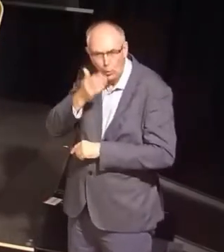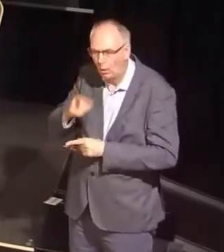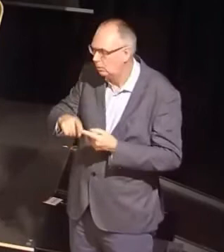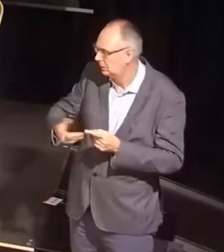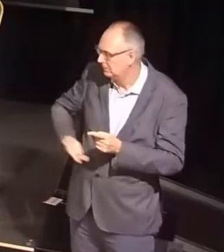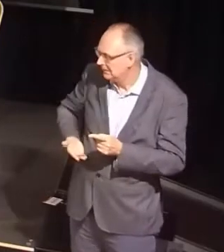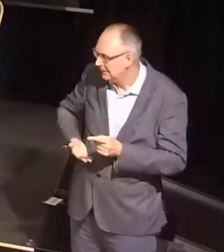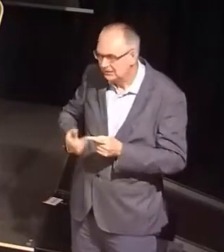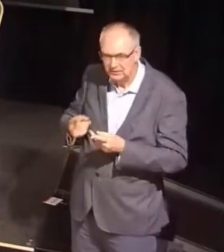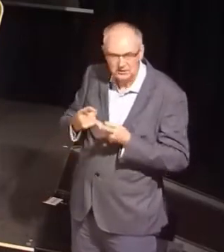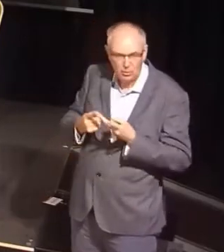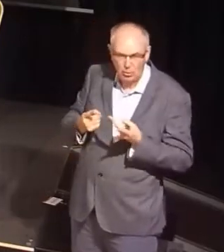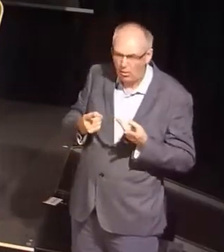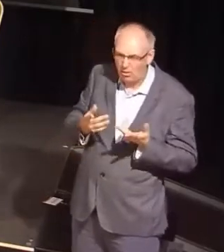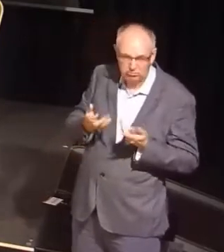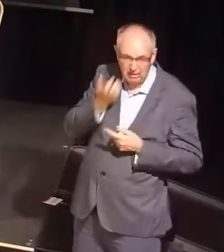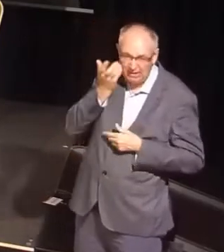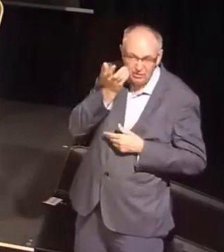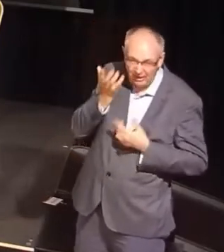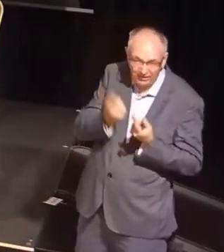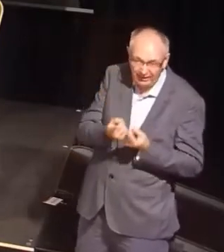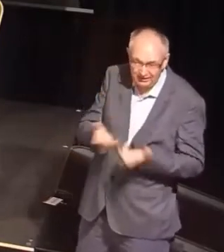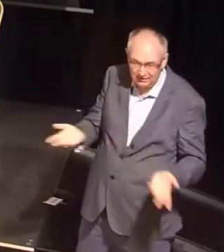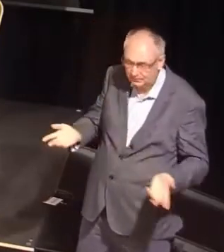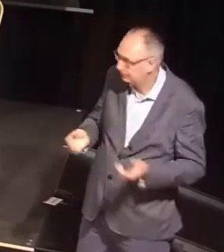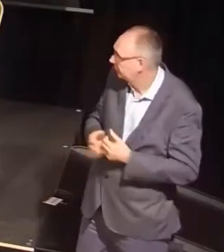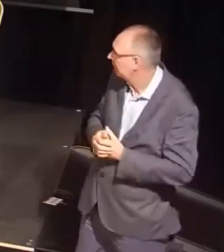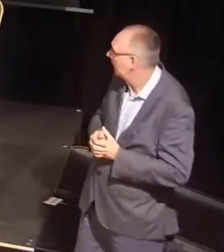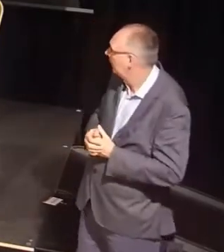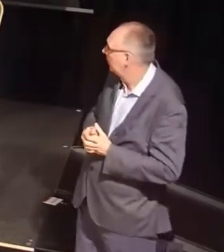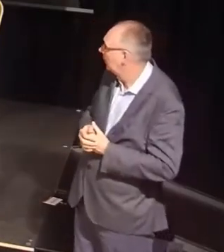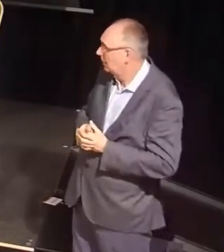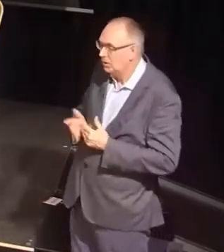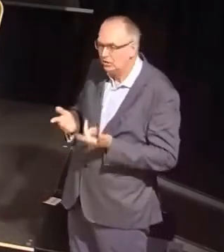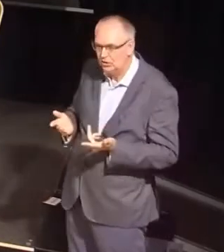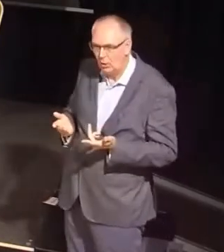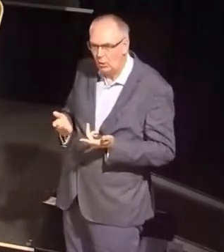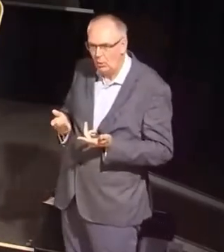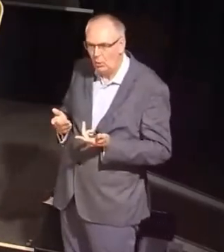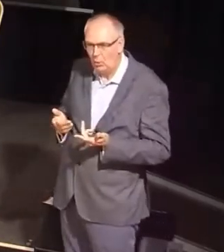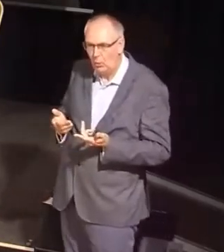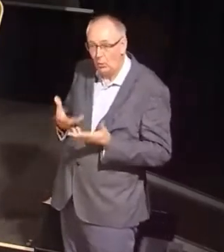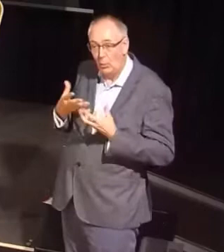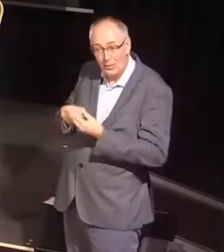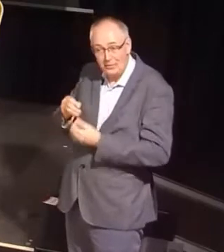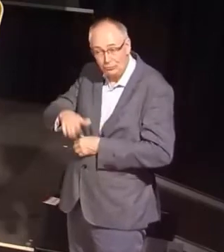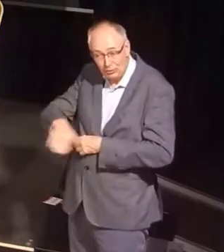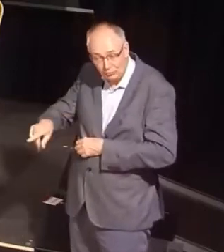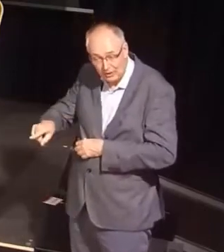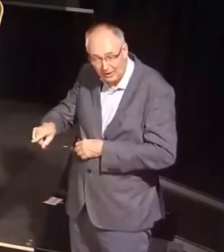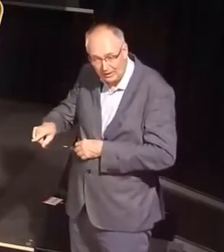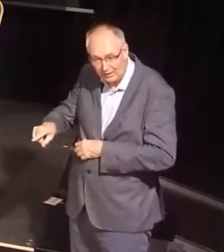or general day-to-day life. So especially when I'm dealing with children, I will get and them to play a typing game